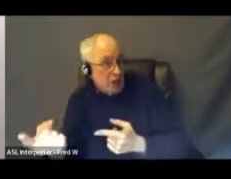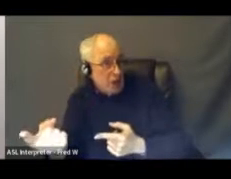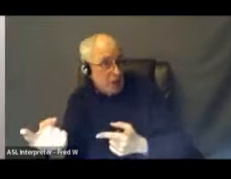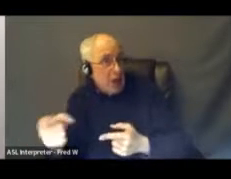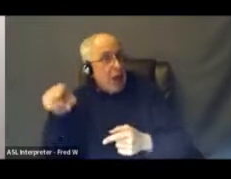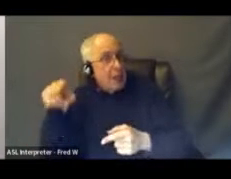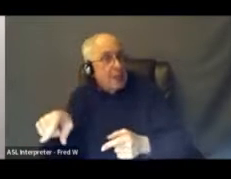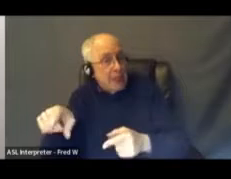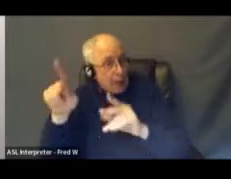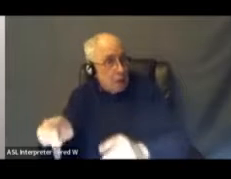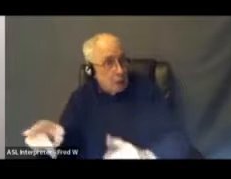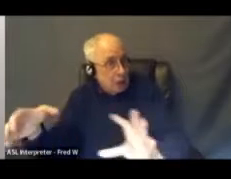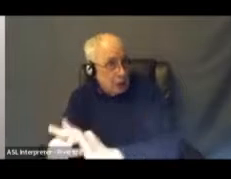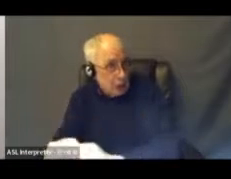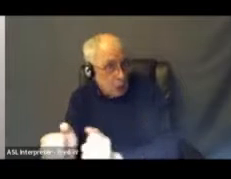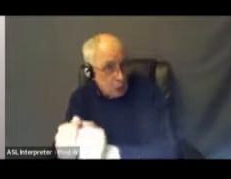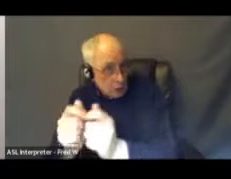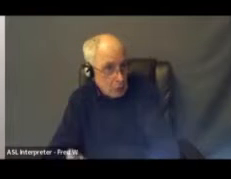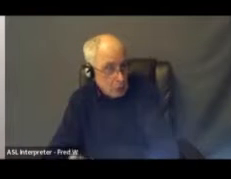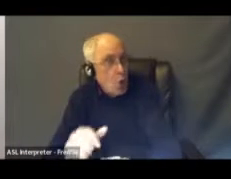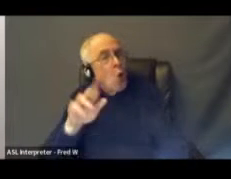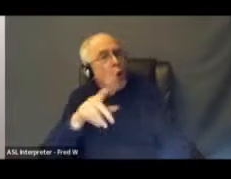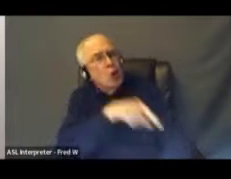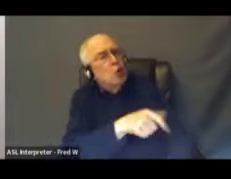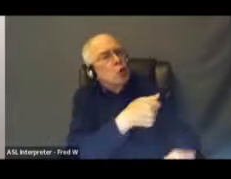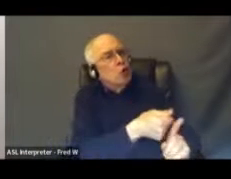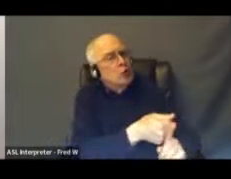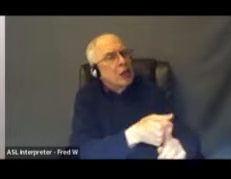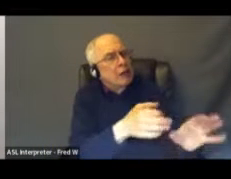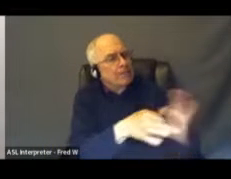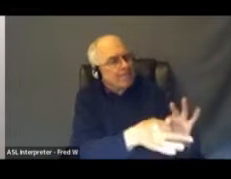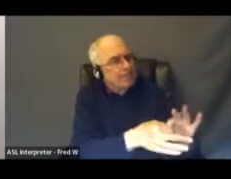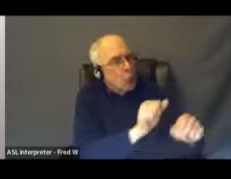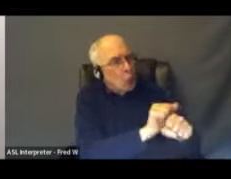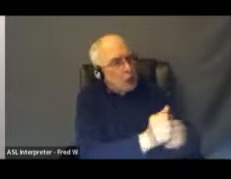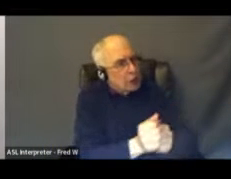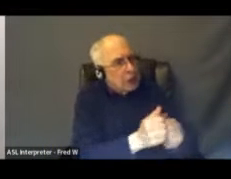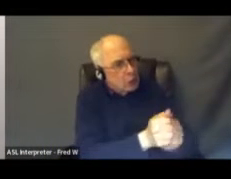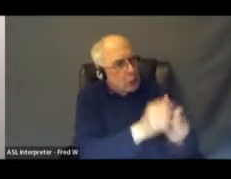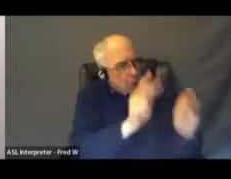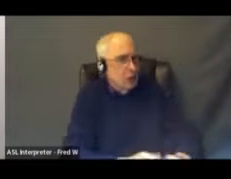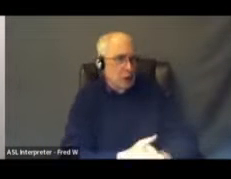be connecting with them? Or will you be working with them on a regular basis? Again, making sure that there's connection